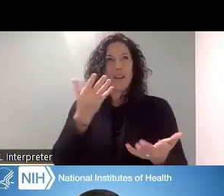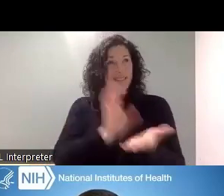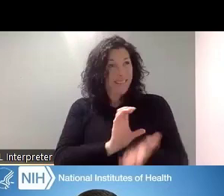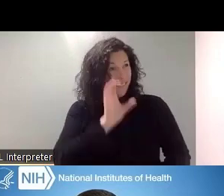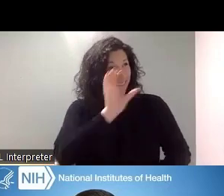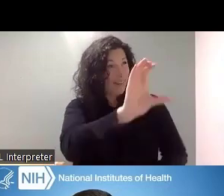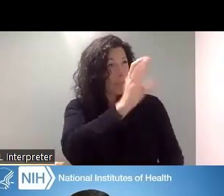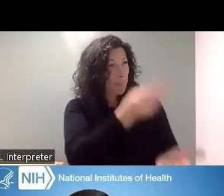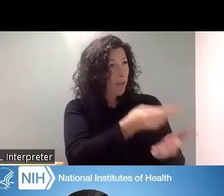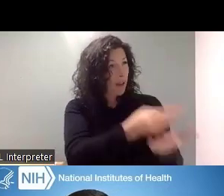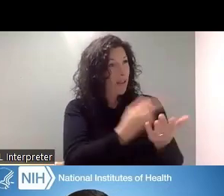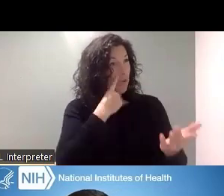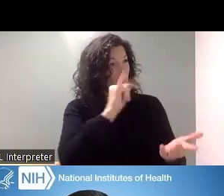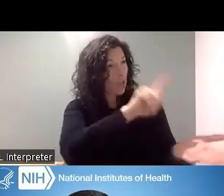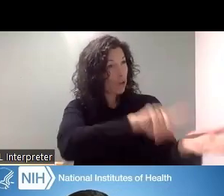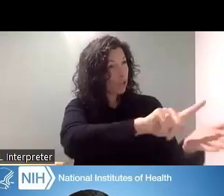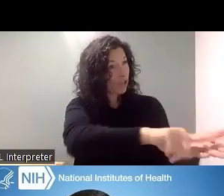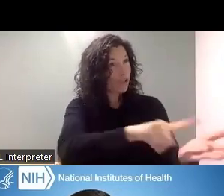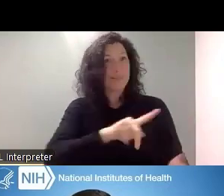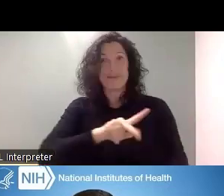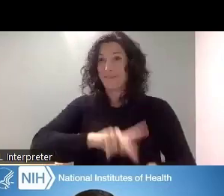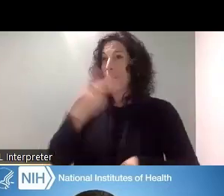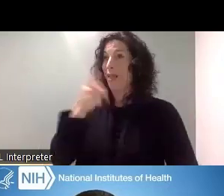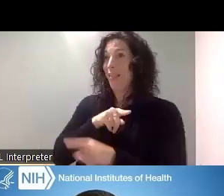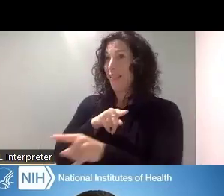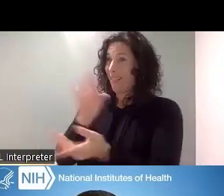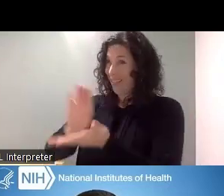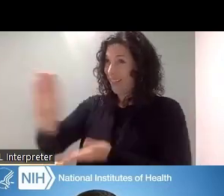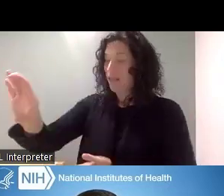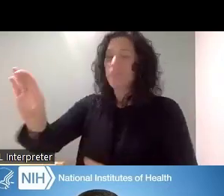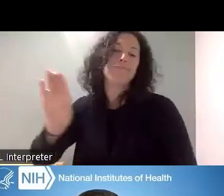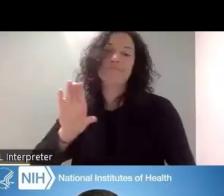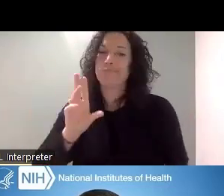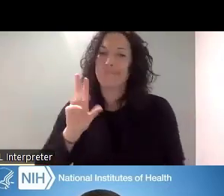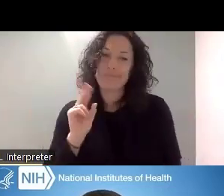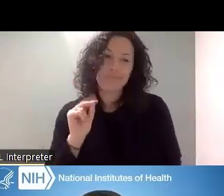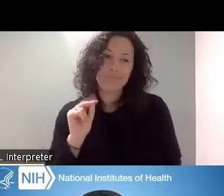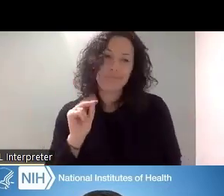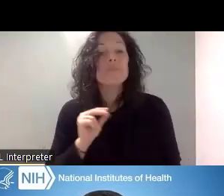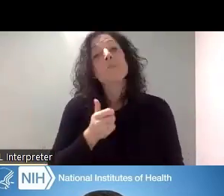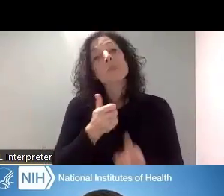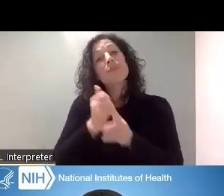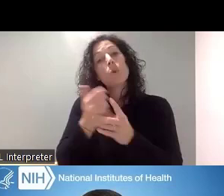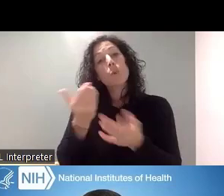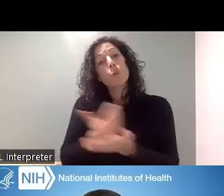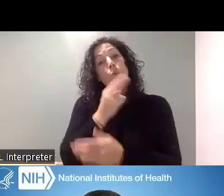And so if you're new to the field or new to the NIH, maybe you're an international organization,